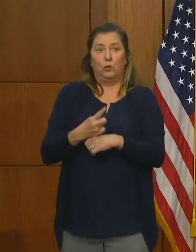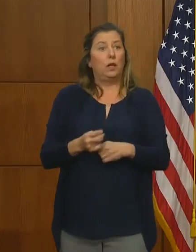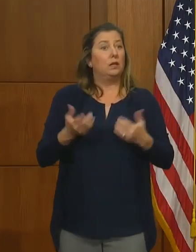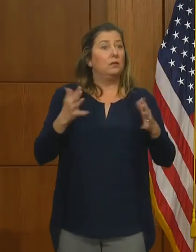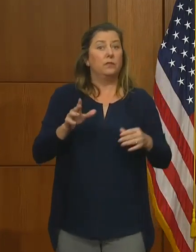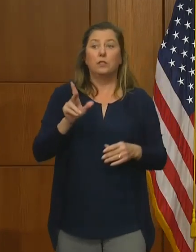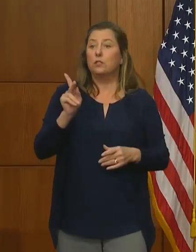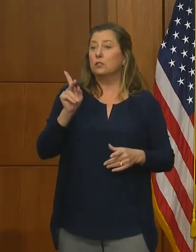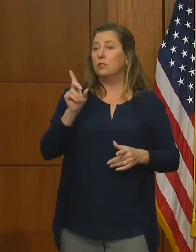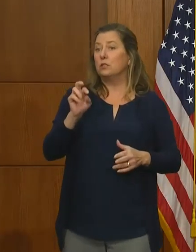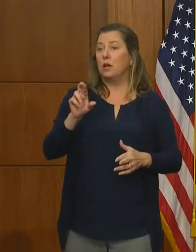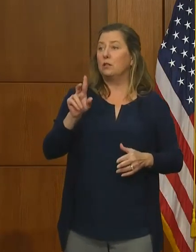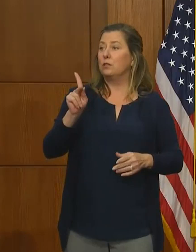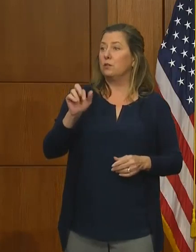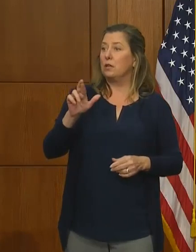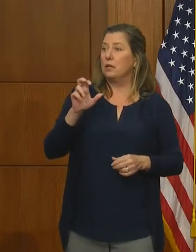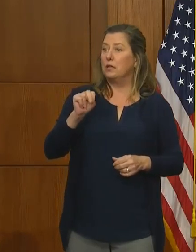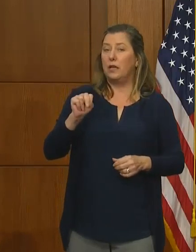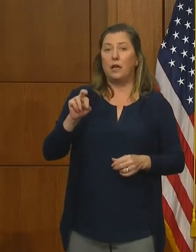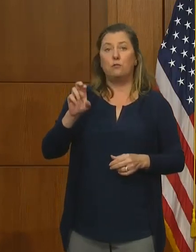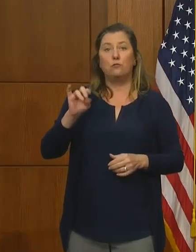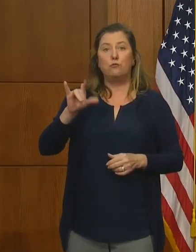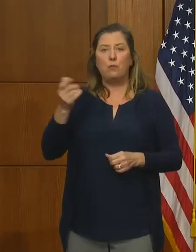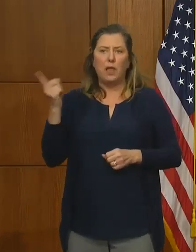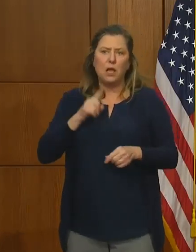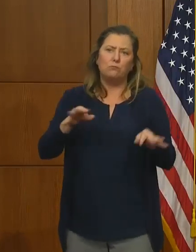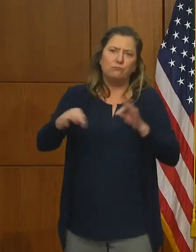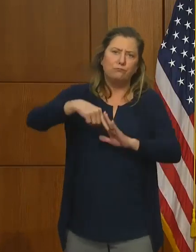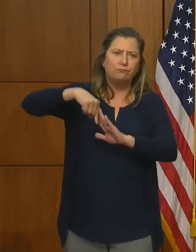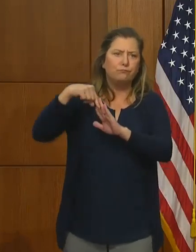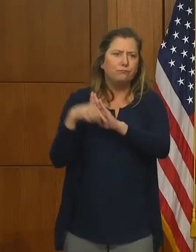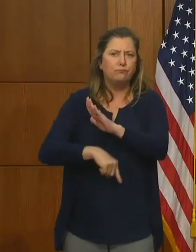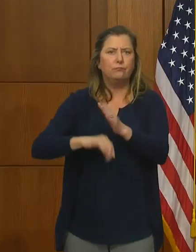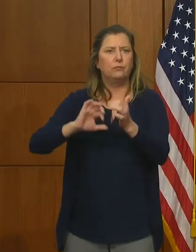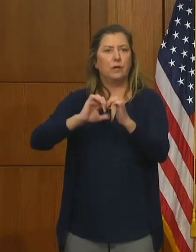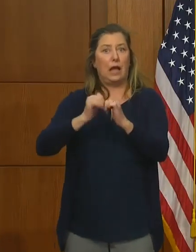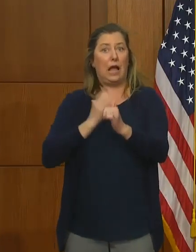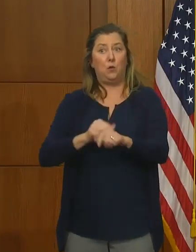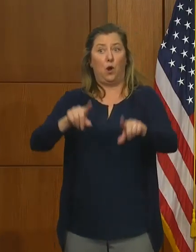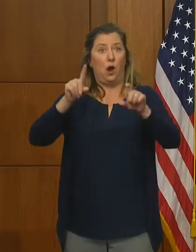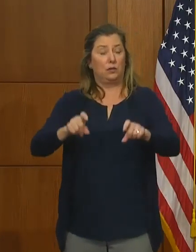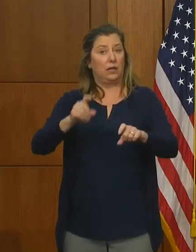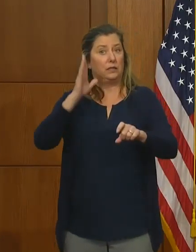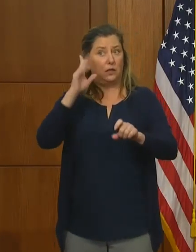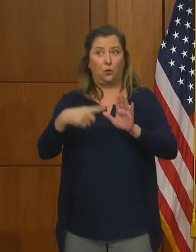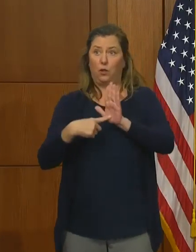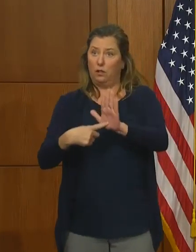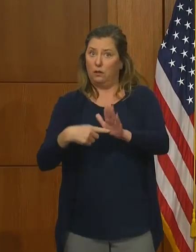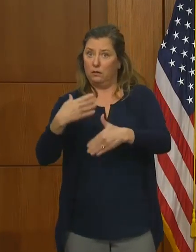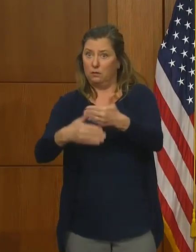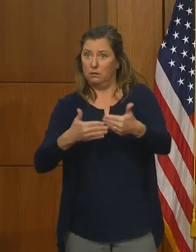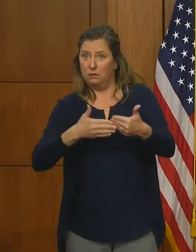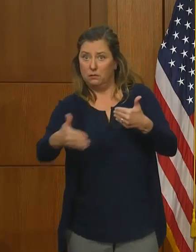WHERE WE ARE TODAY THEN DR KAREN RADLEY WE'LL TAKE A